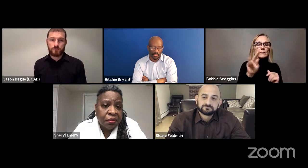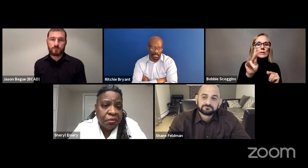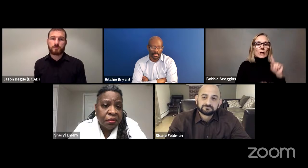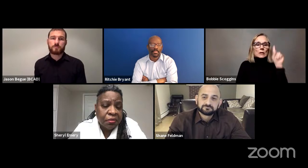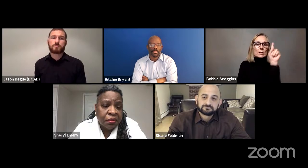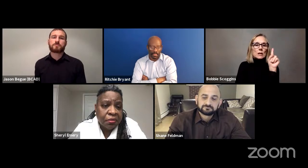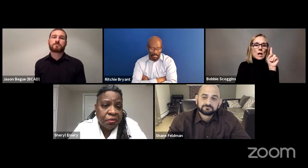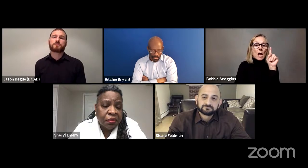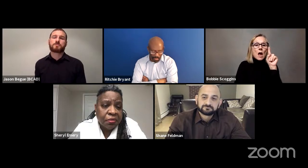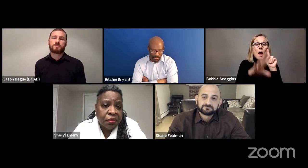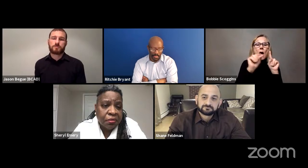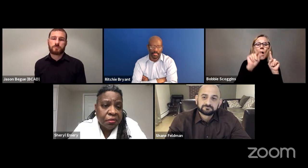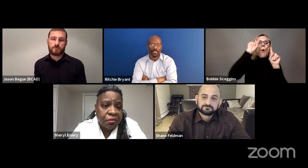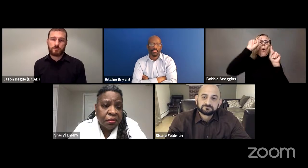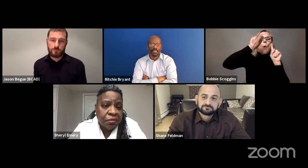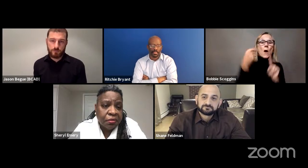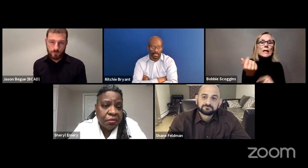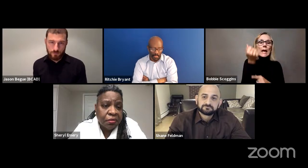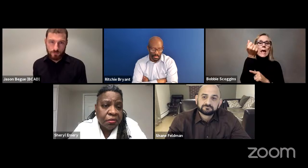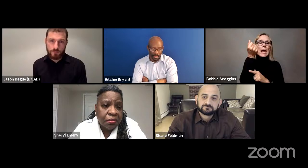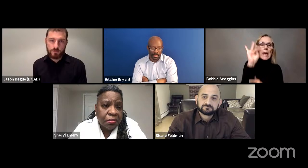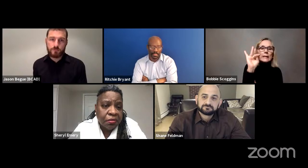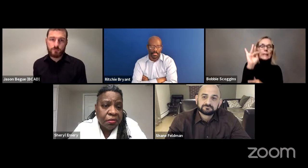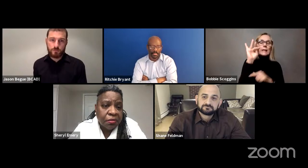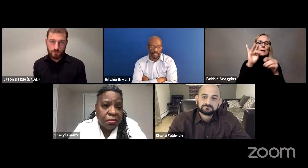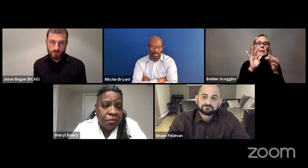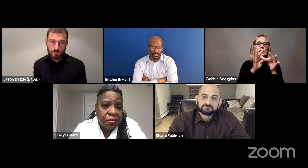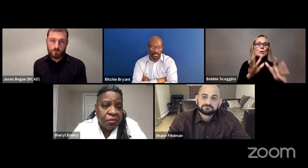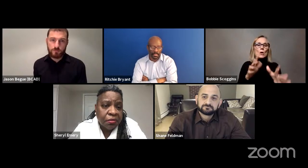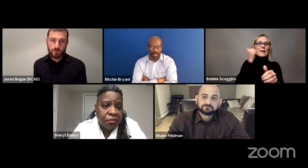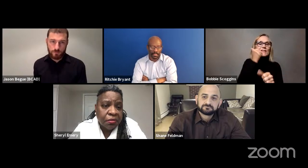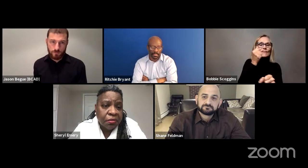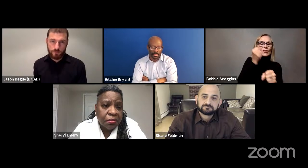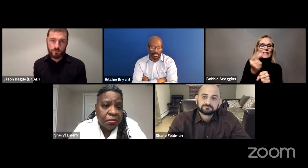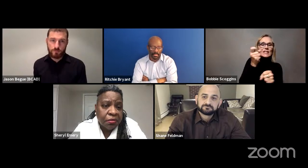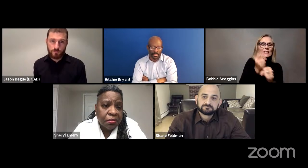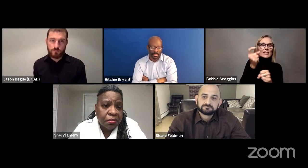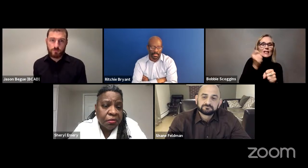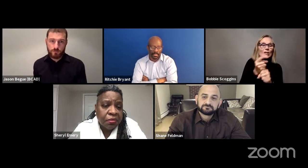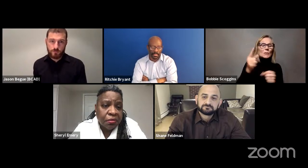one interpreter training program in the state of Kentucky, you need to understand that.